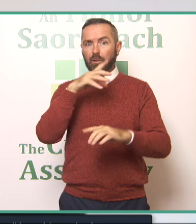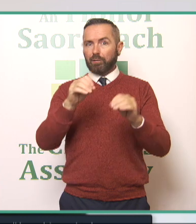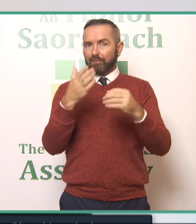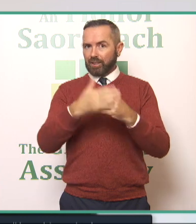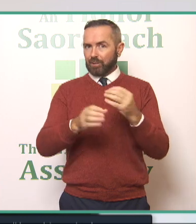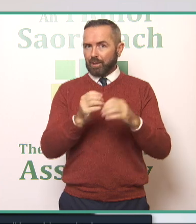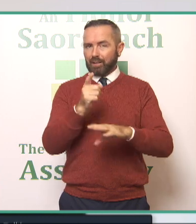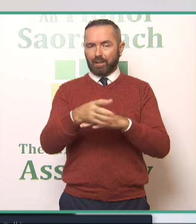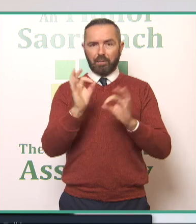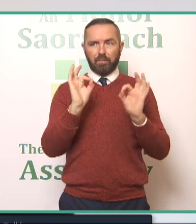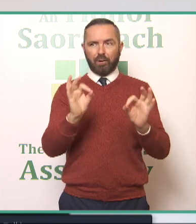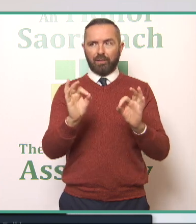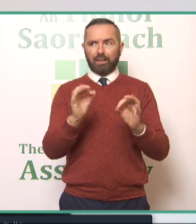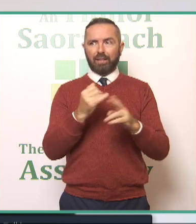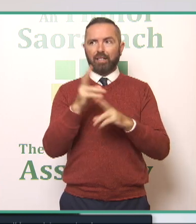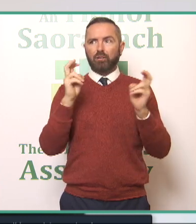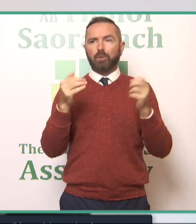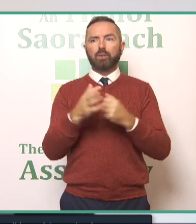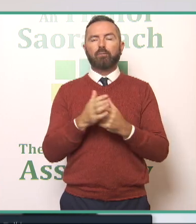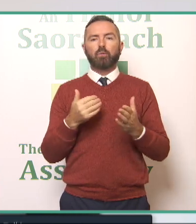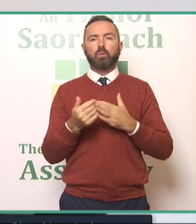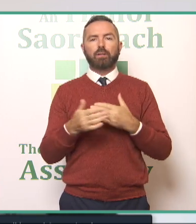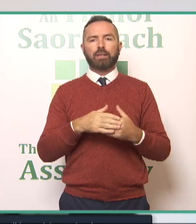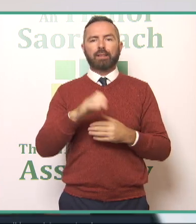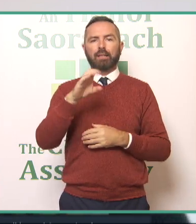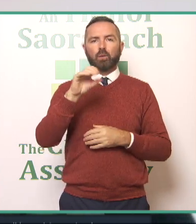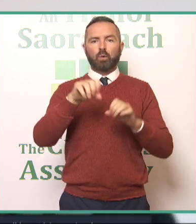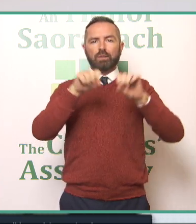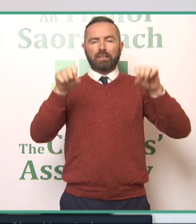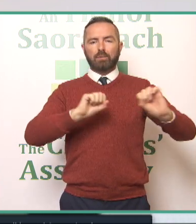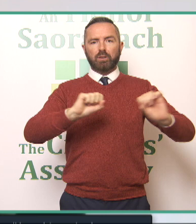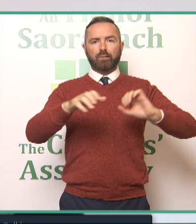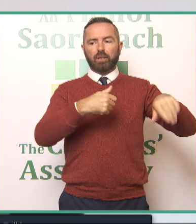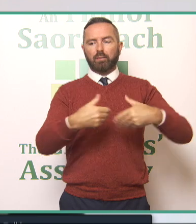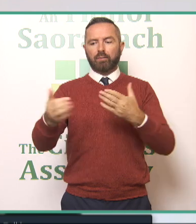perfectly in terms of uh you know the ecosystem services that they do offer from flood control